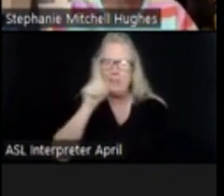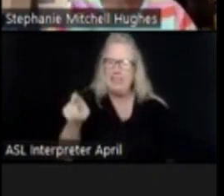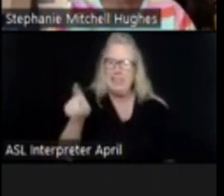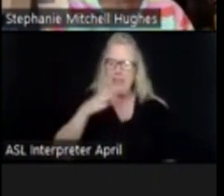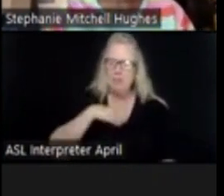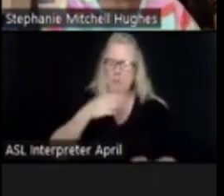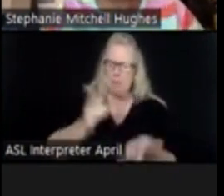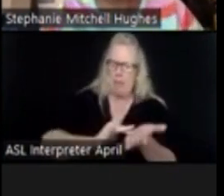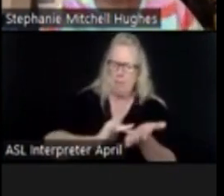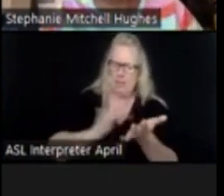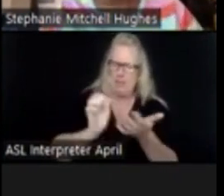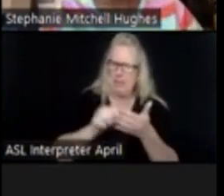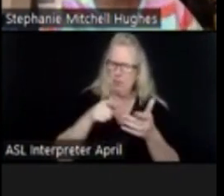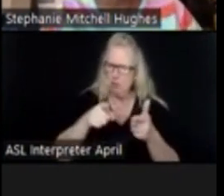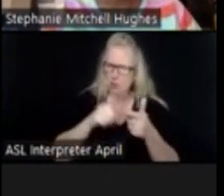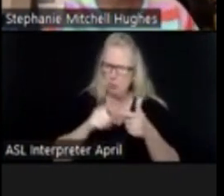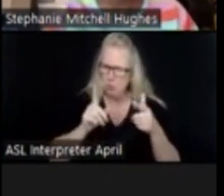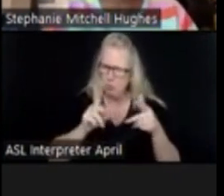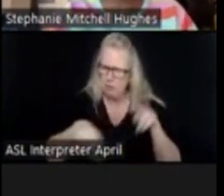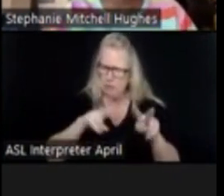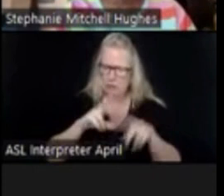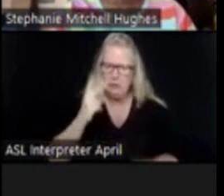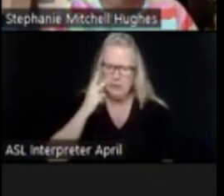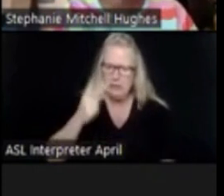I CAN REMEMBER MY THERAPIST AT THE TIME TOLD ME,